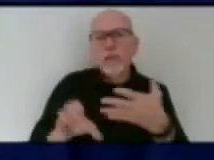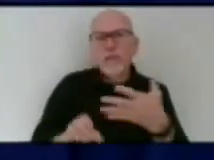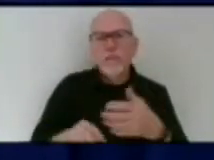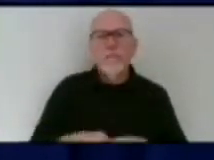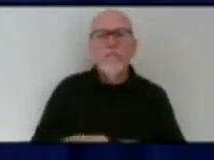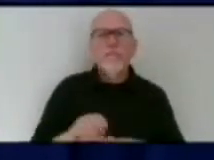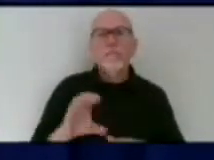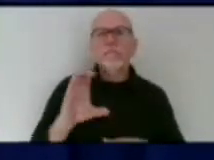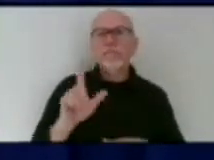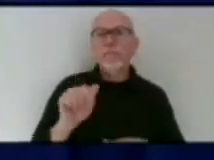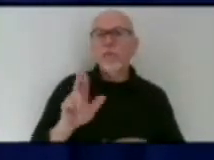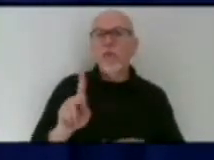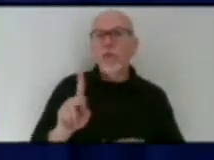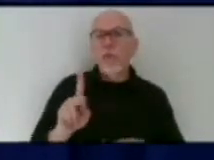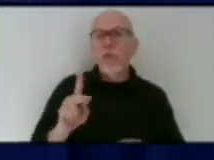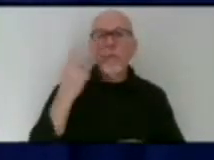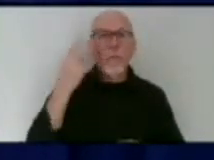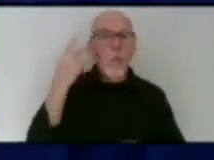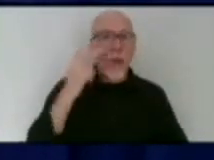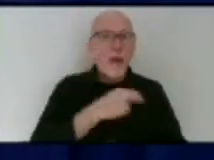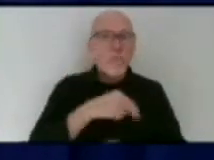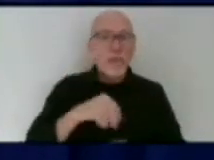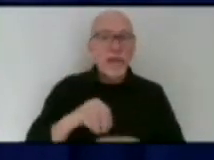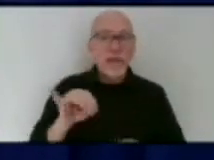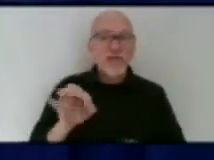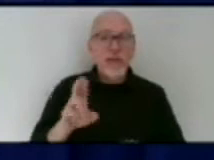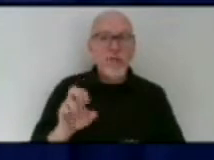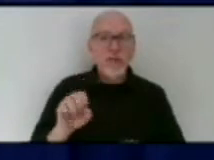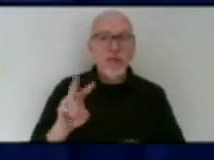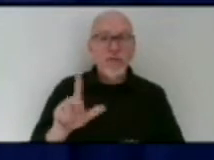in Jeffersonville is located near the distribution center for this monoclonal